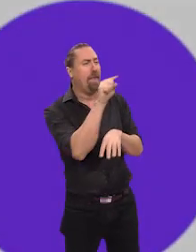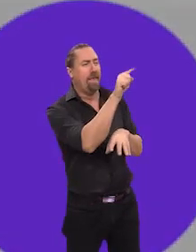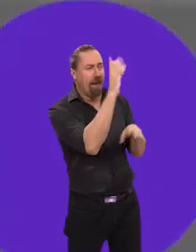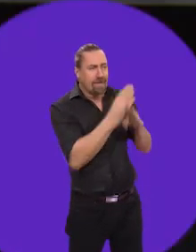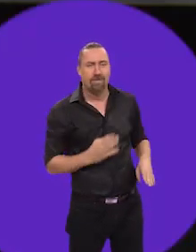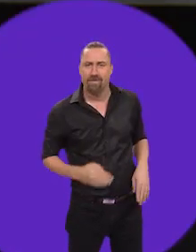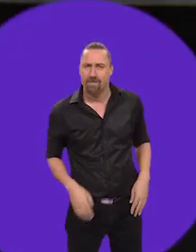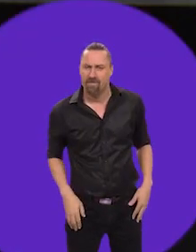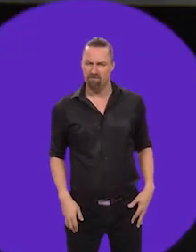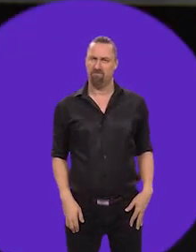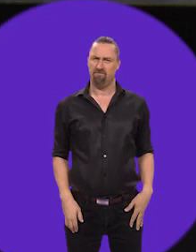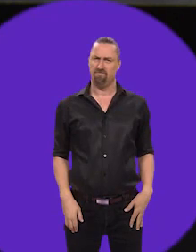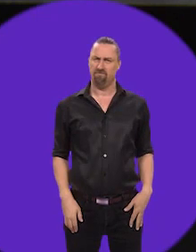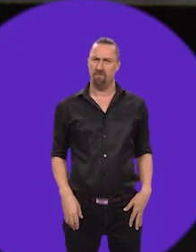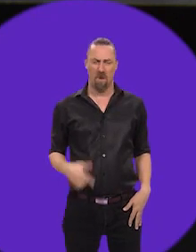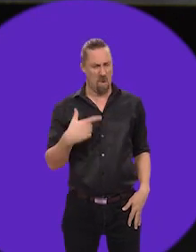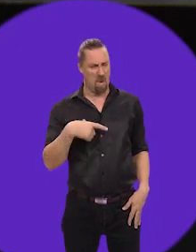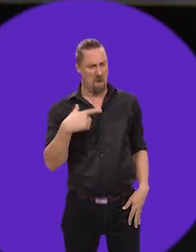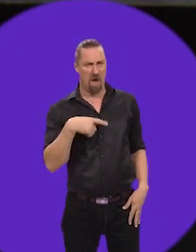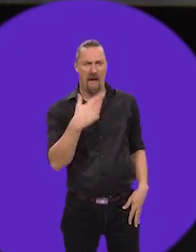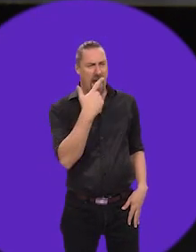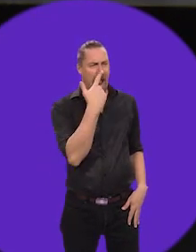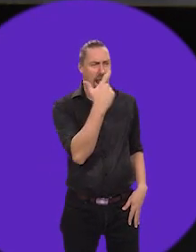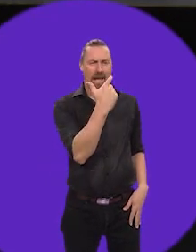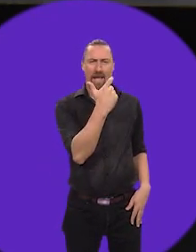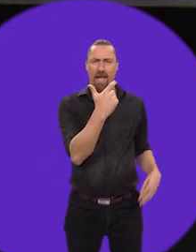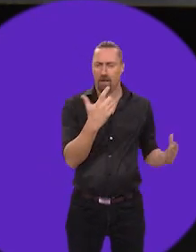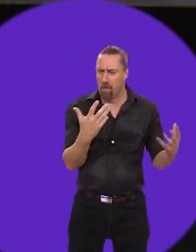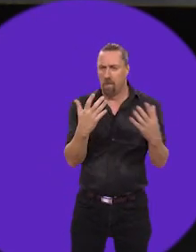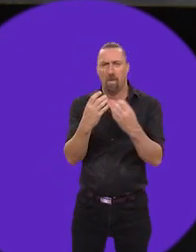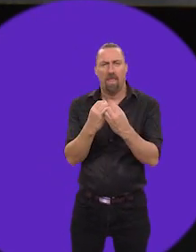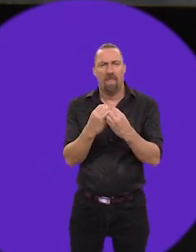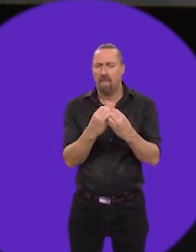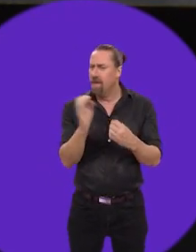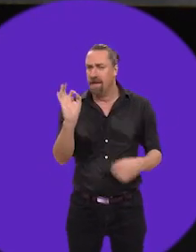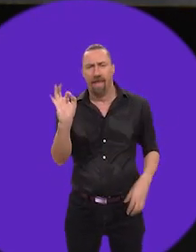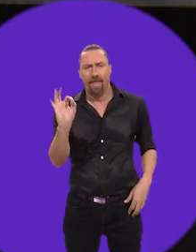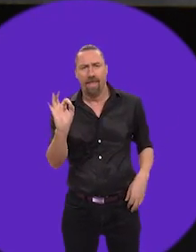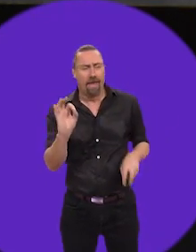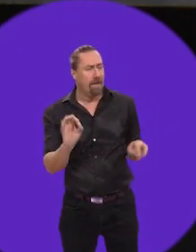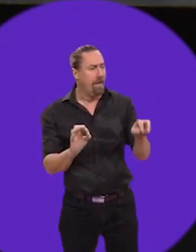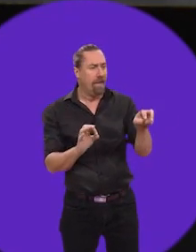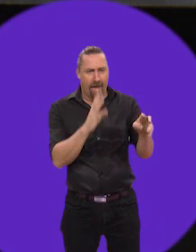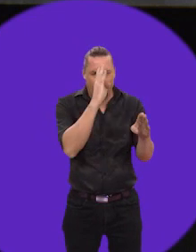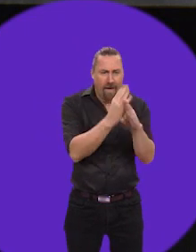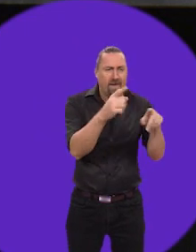Hmm, I wonder why was Lucky never with the other joeys and why was he never way he was supposed